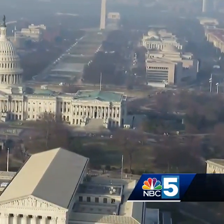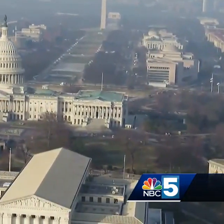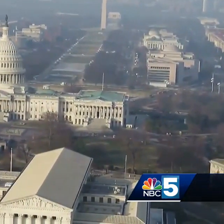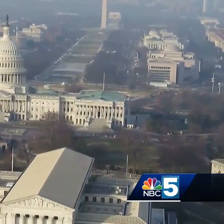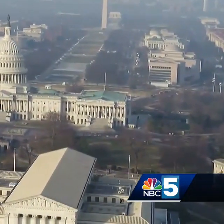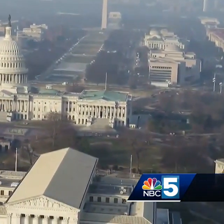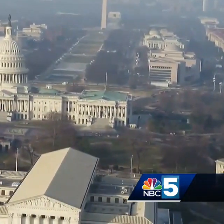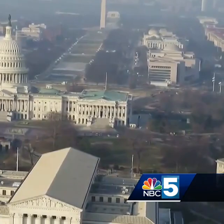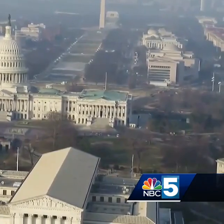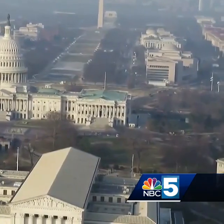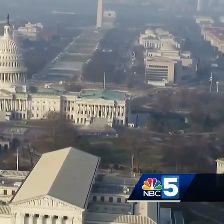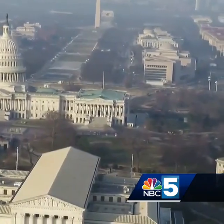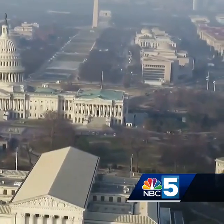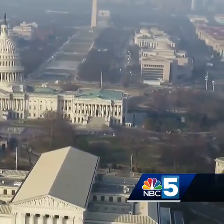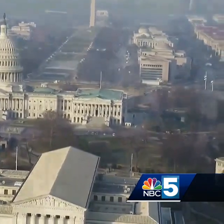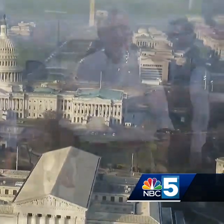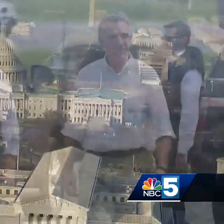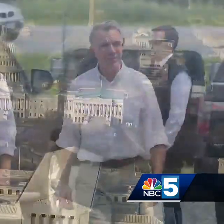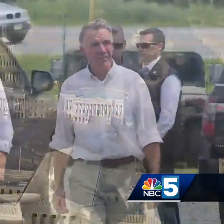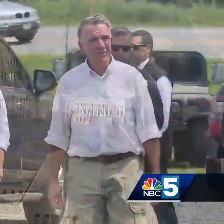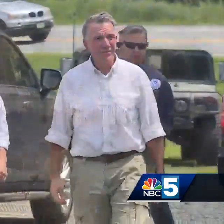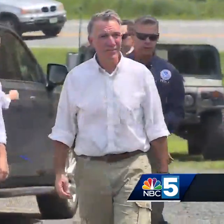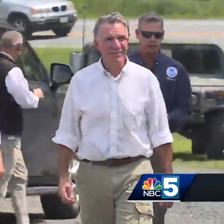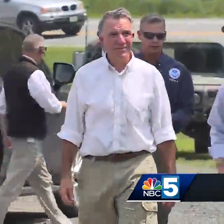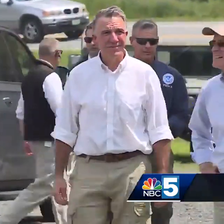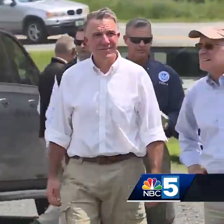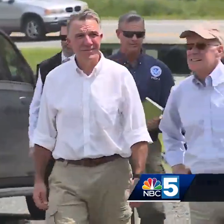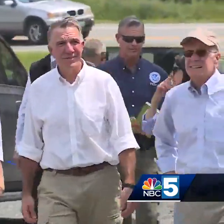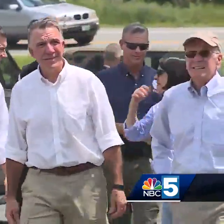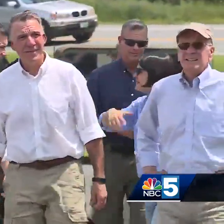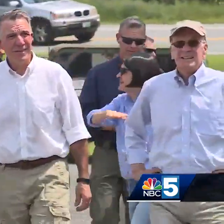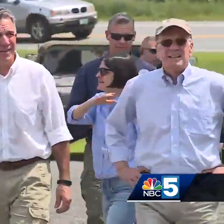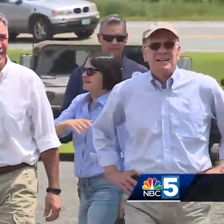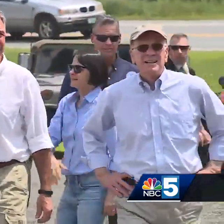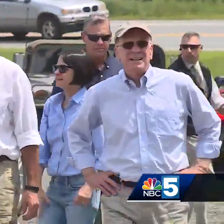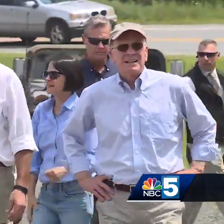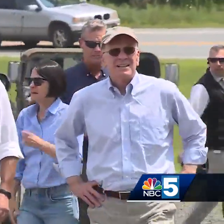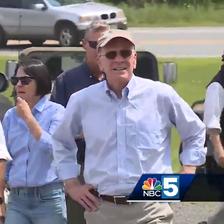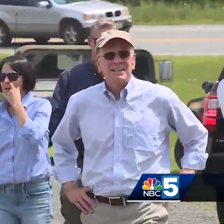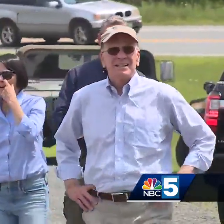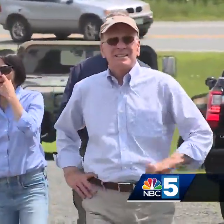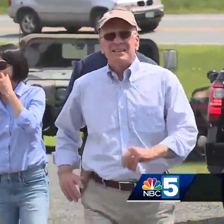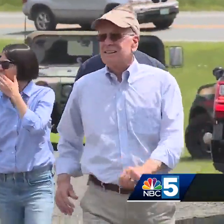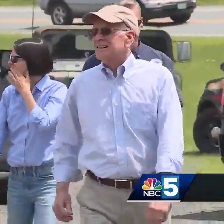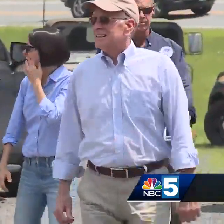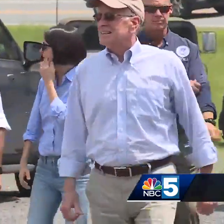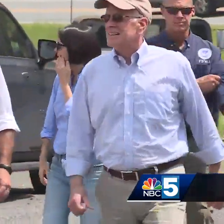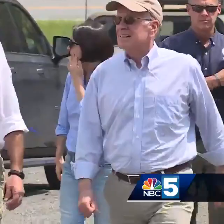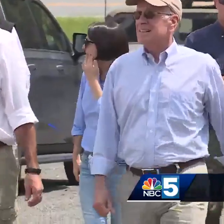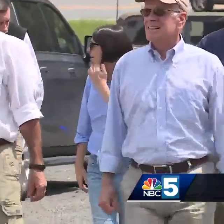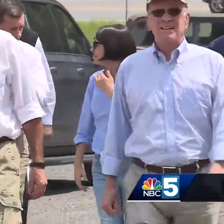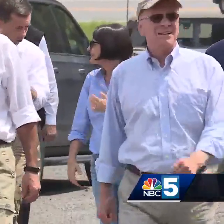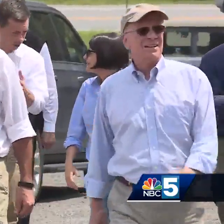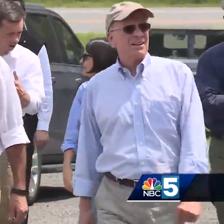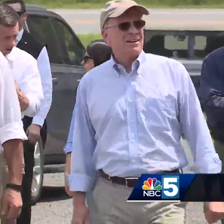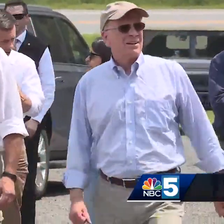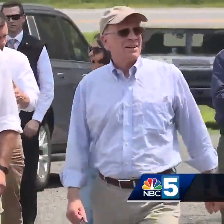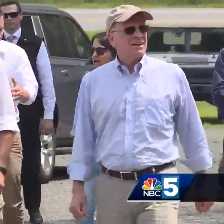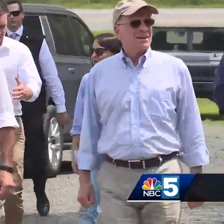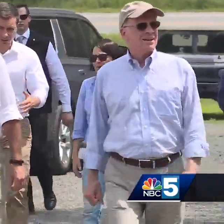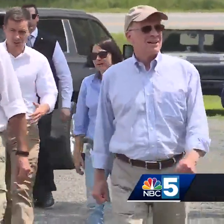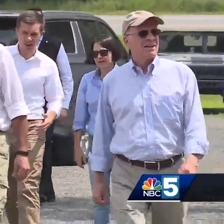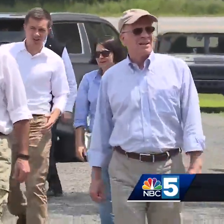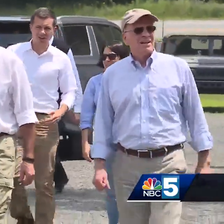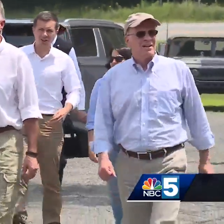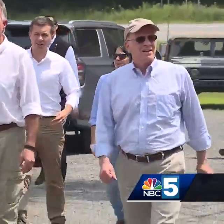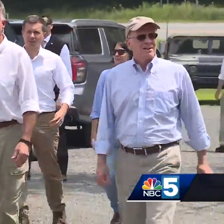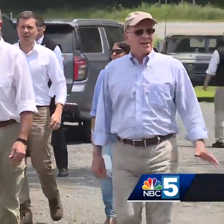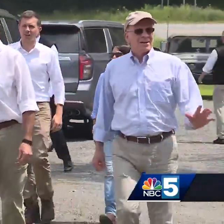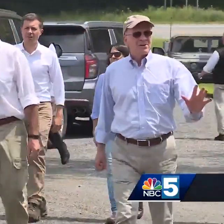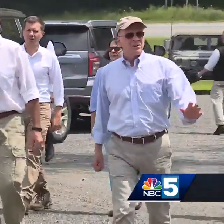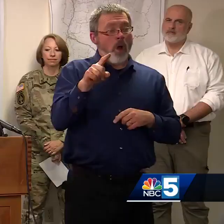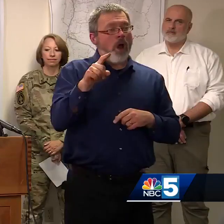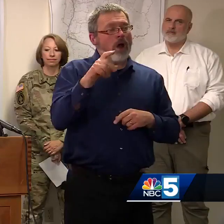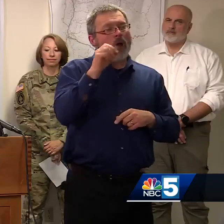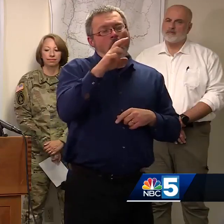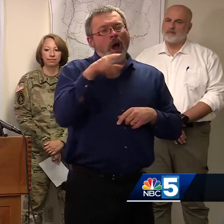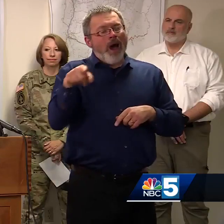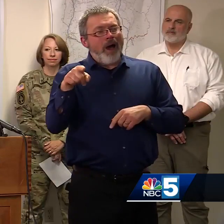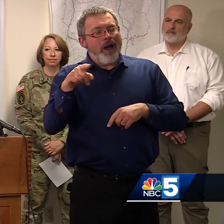IN JULY, FLOODING AS A CONGRESSIONAL DELEGATION ALONGSIDE THE STATE WORKS TO SECURE A USDA DISASTER DECLARATION, WHICH THE GOVERNOR SAYS WOULD BRING IN EXTRA